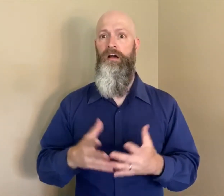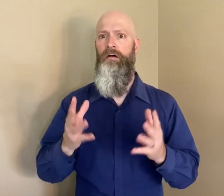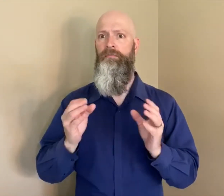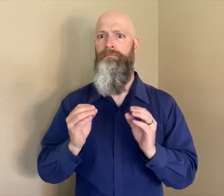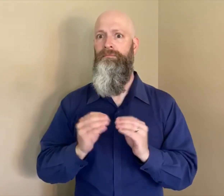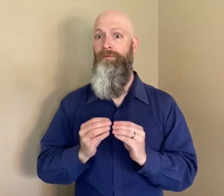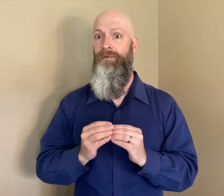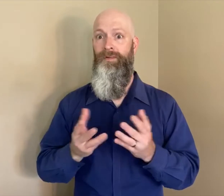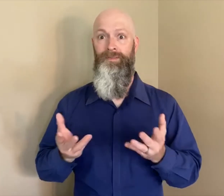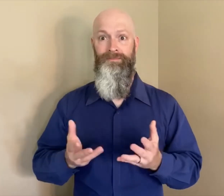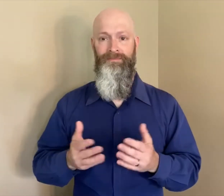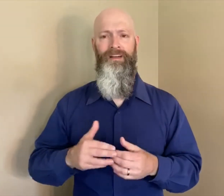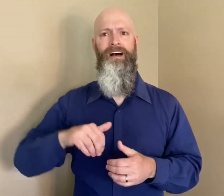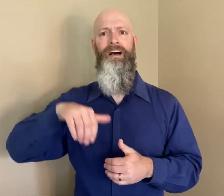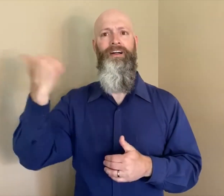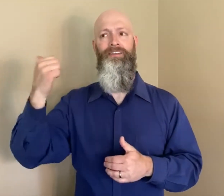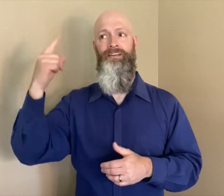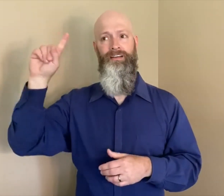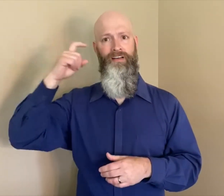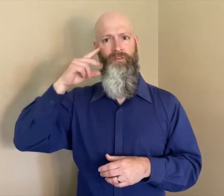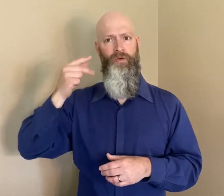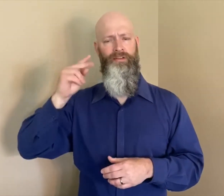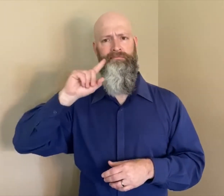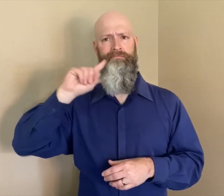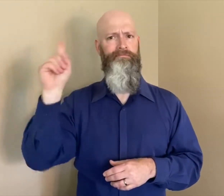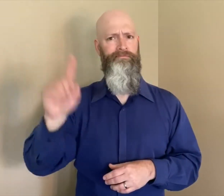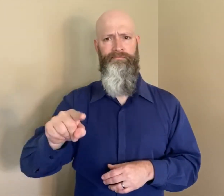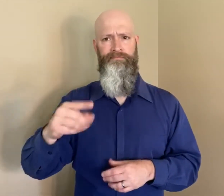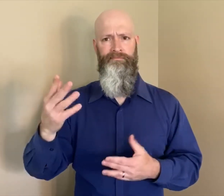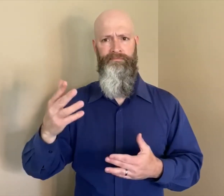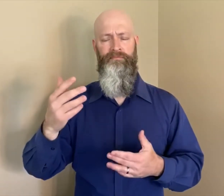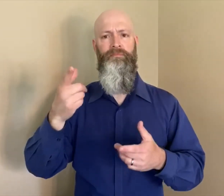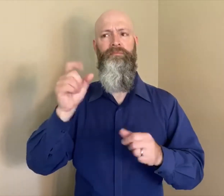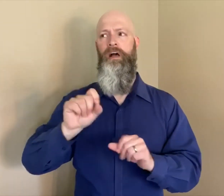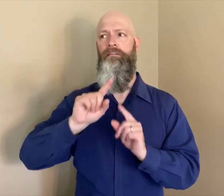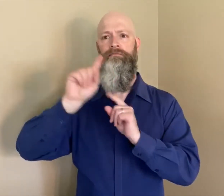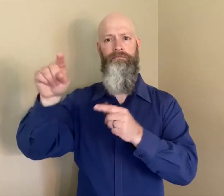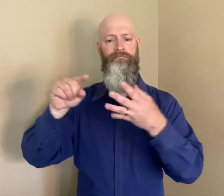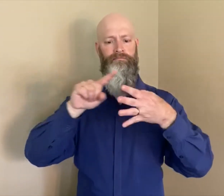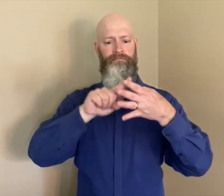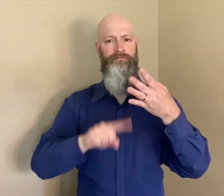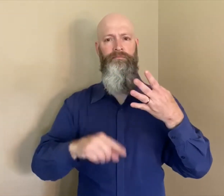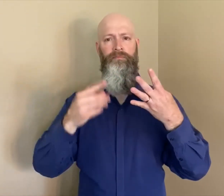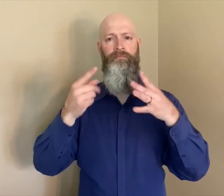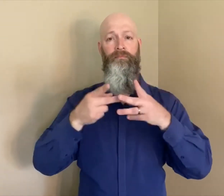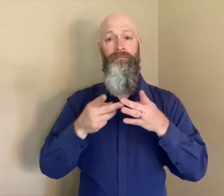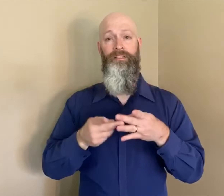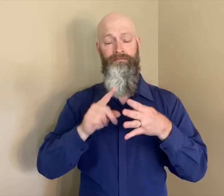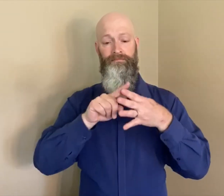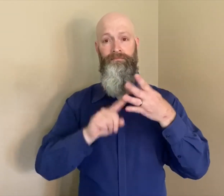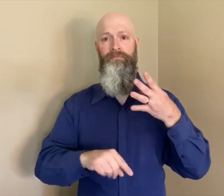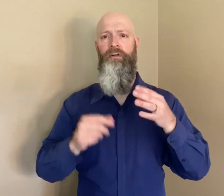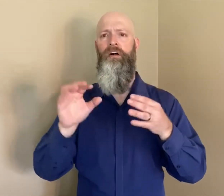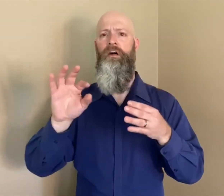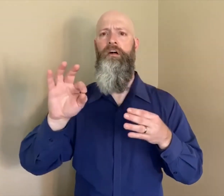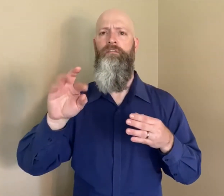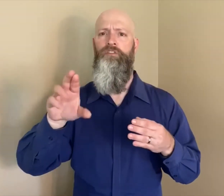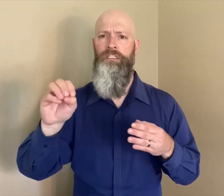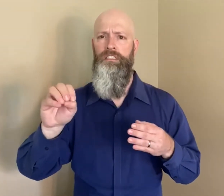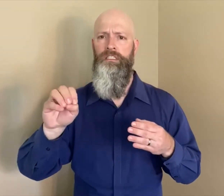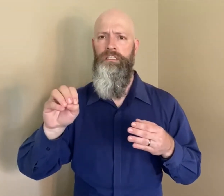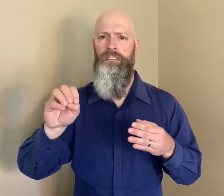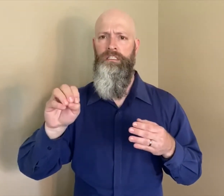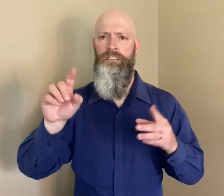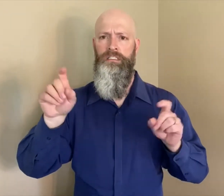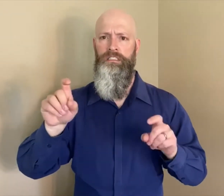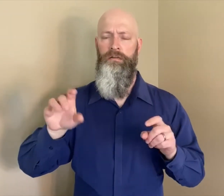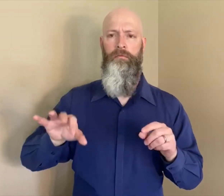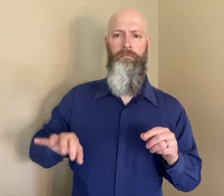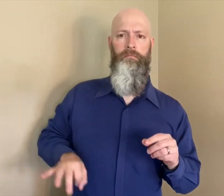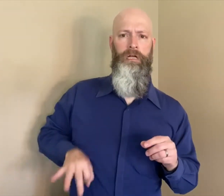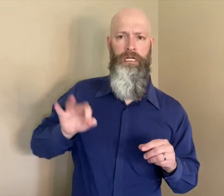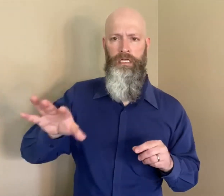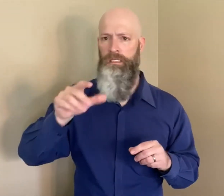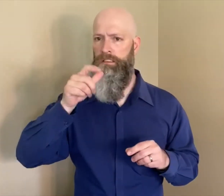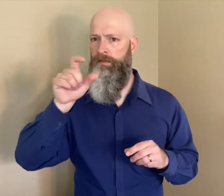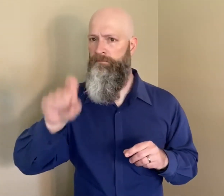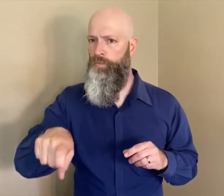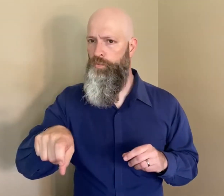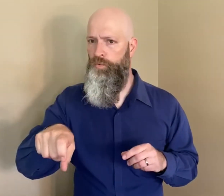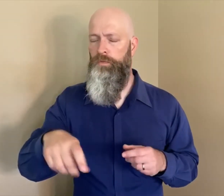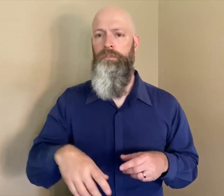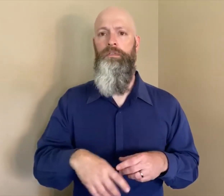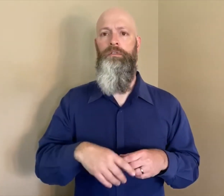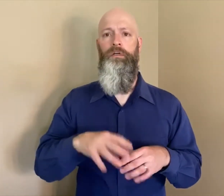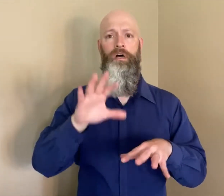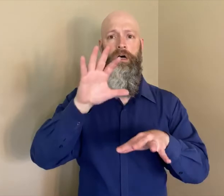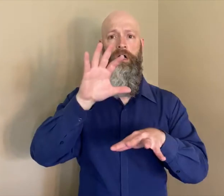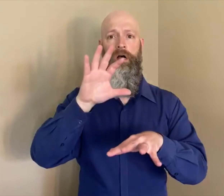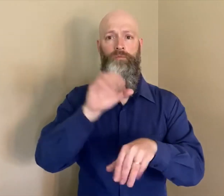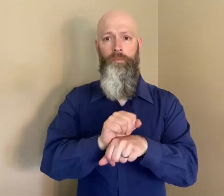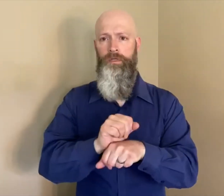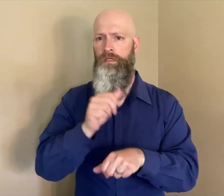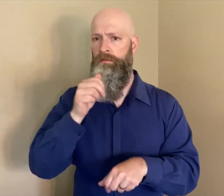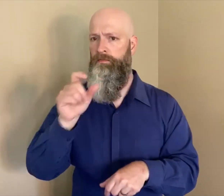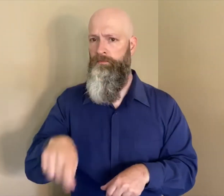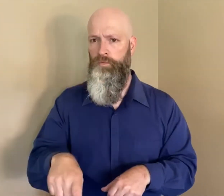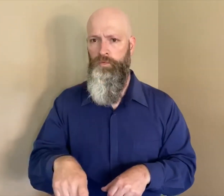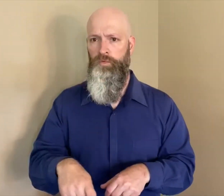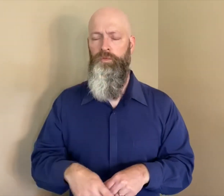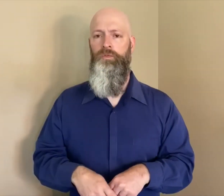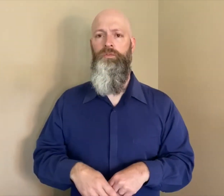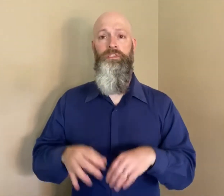Starting today and tomorrow, there are new free testing sites that don't require an appointment.